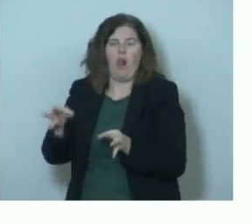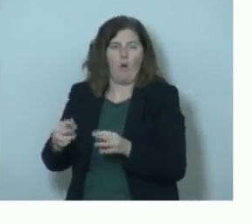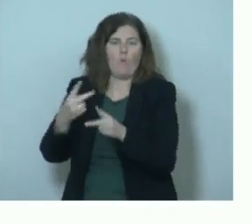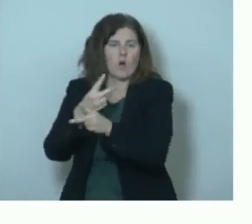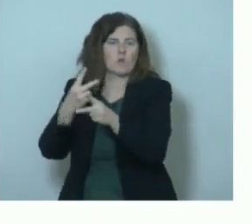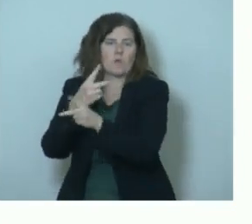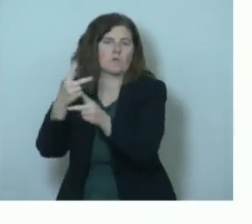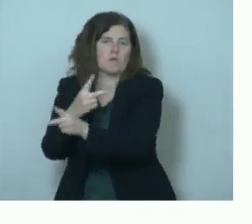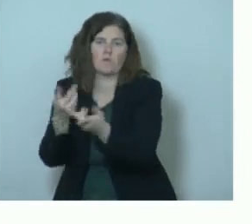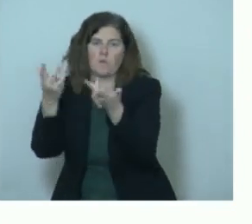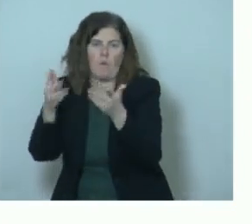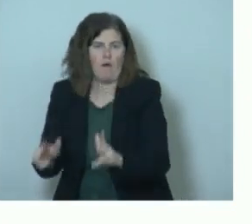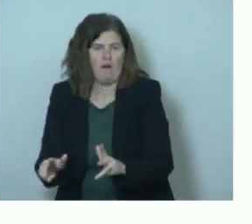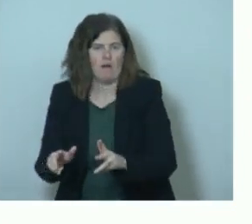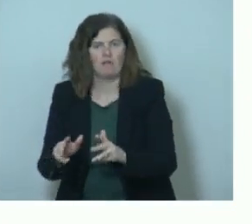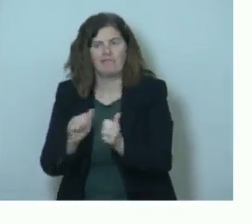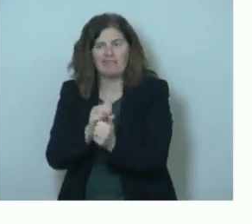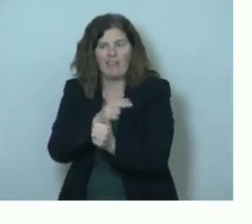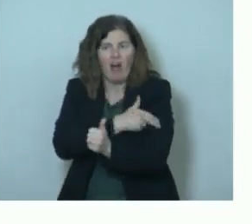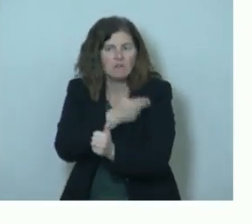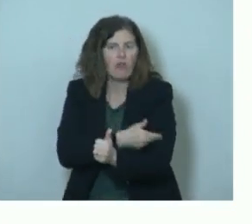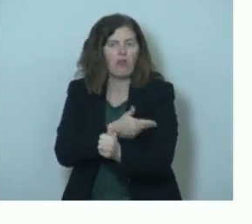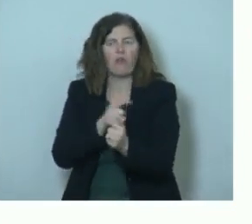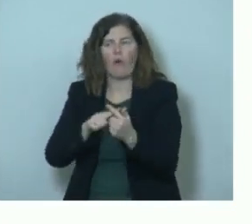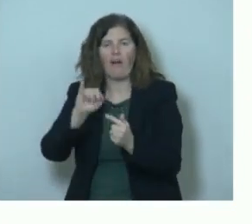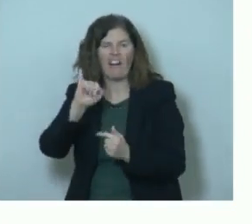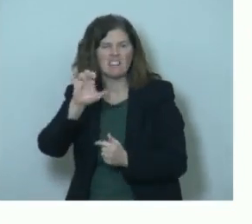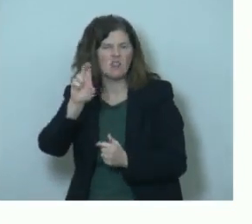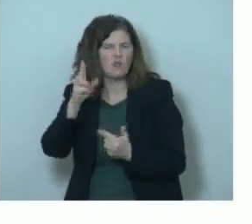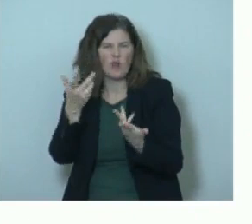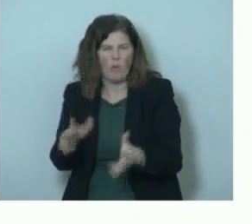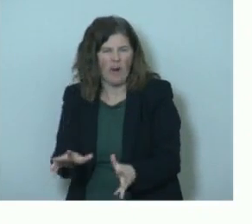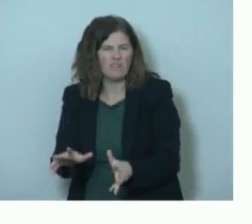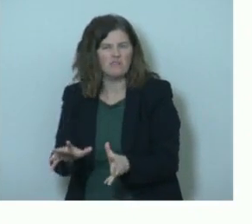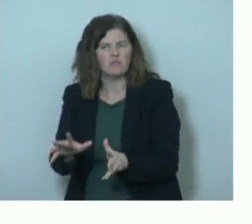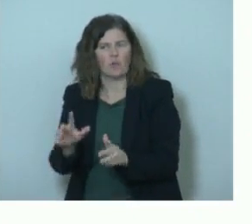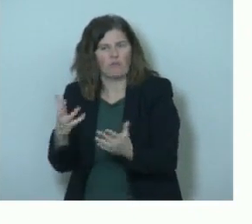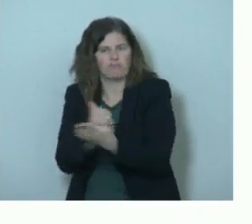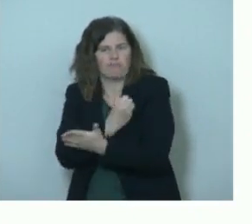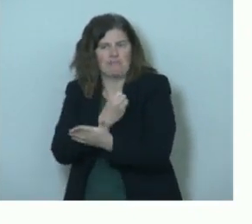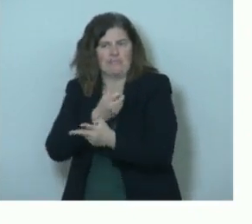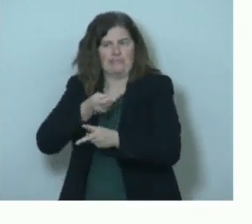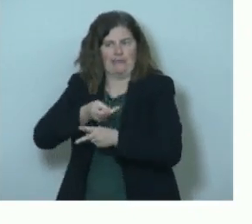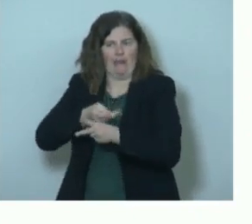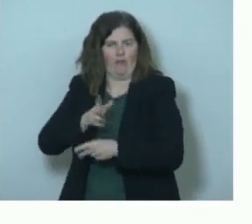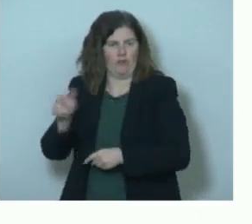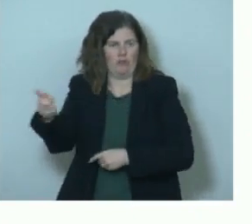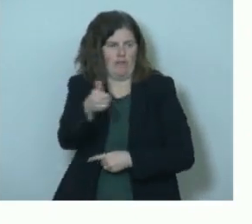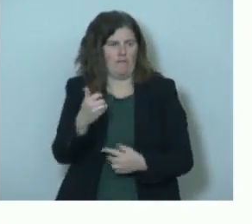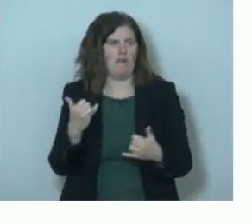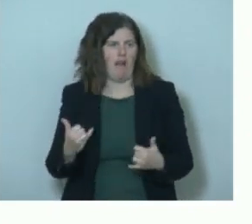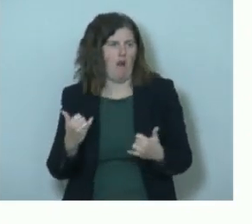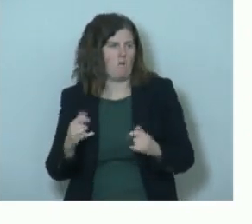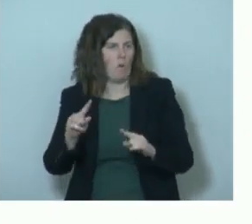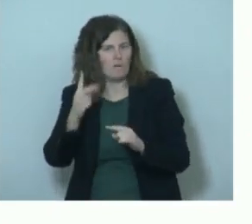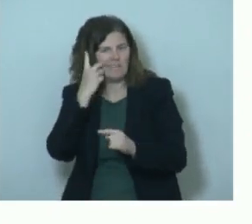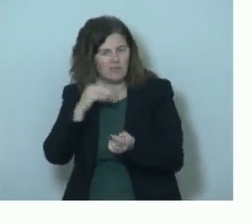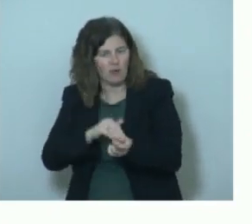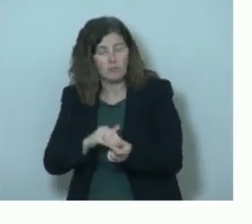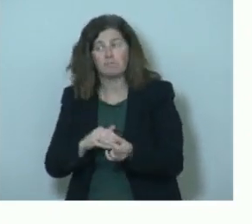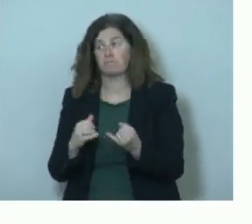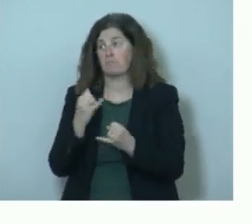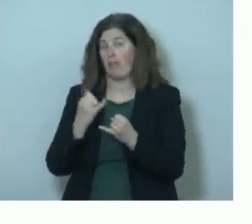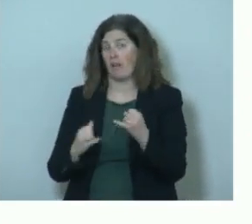WE ARE URGING YOU TO GET BACK IN TOUCH WITH YOUR PROVIDER AND RESUME YOUR CARE NOW.